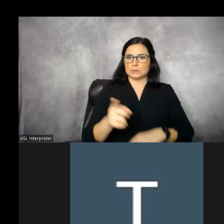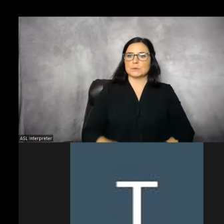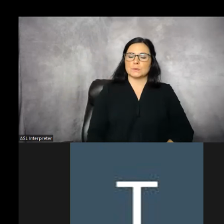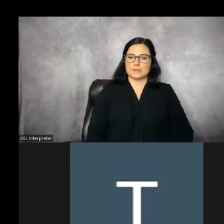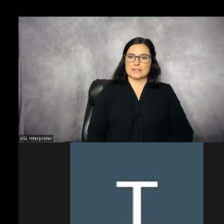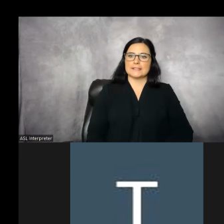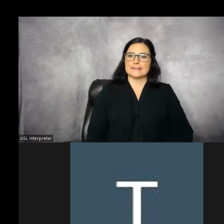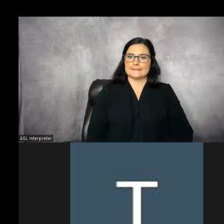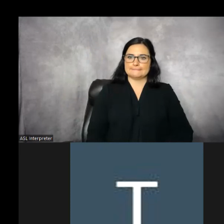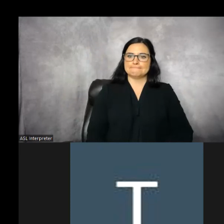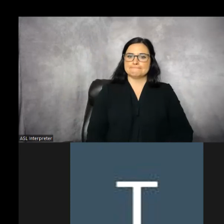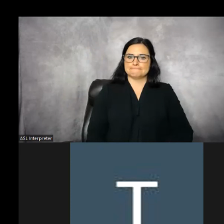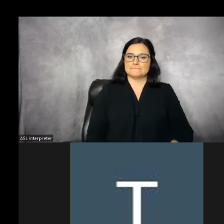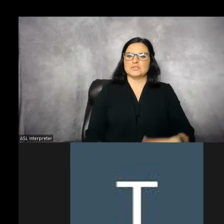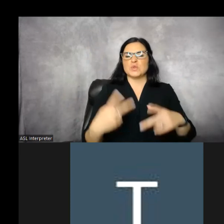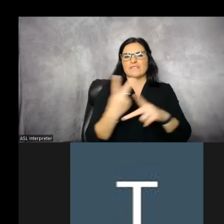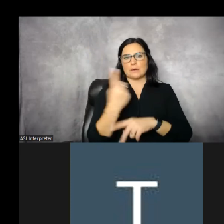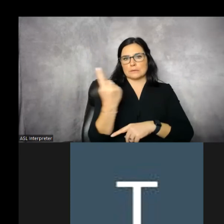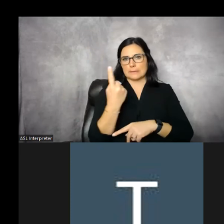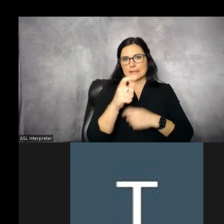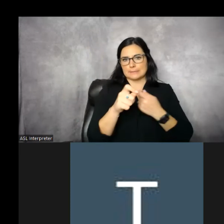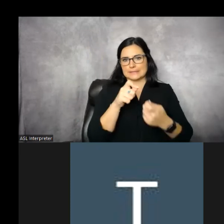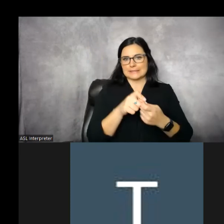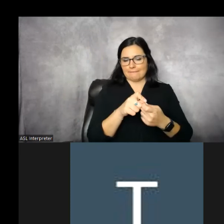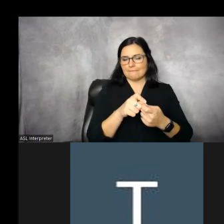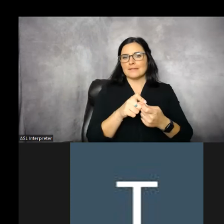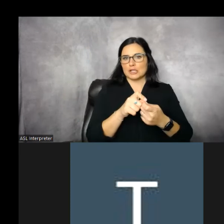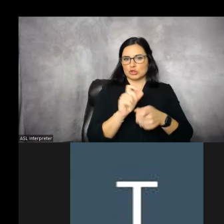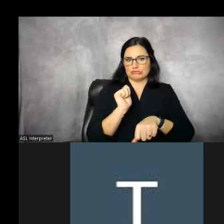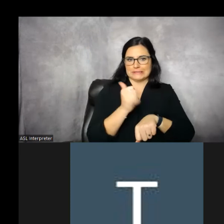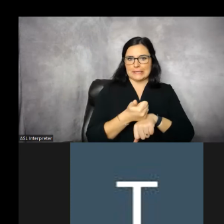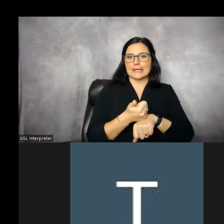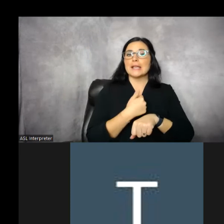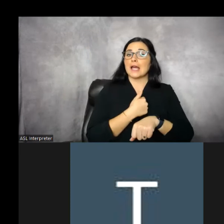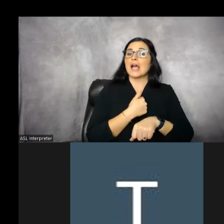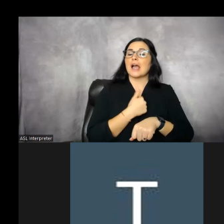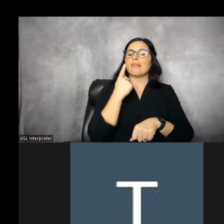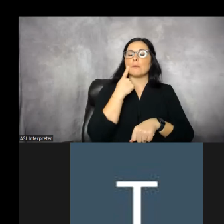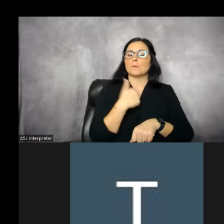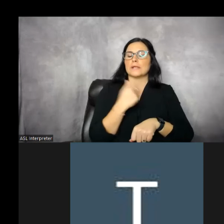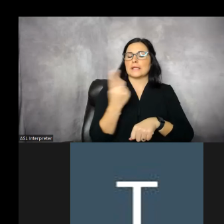About something specifically that I'd